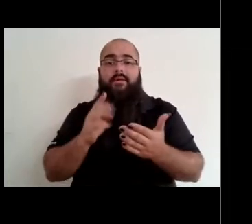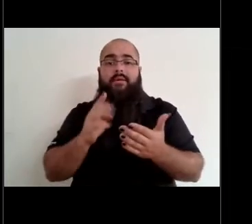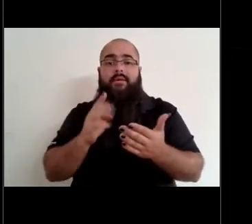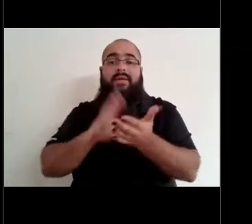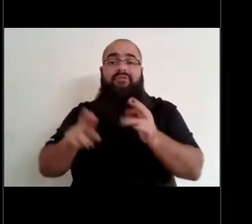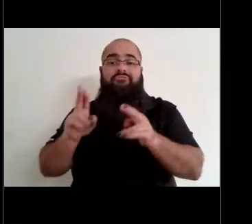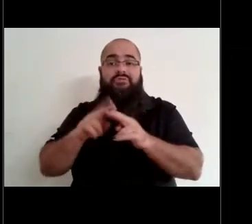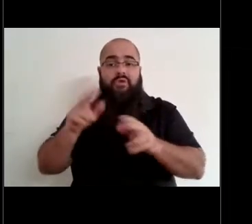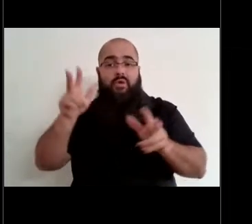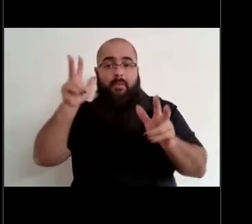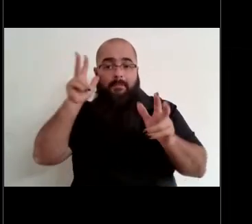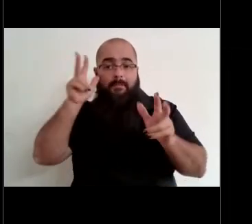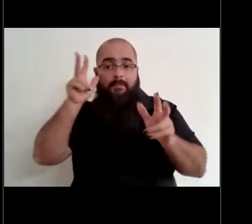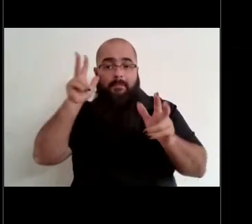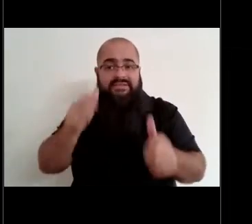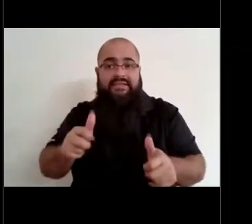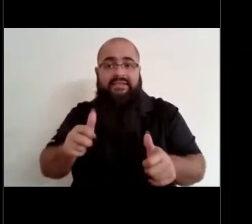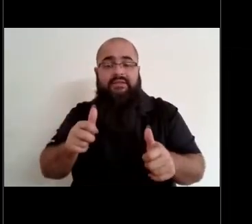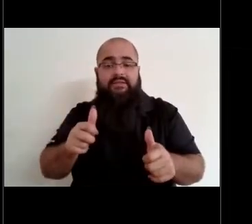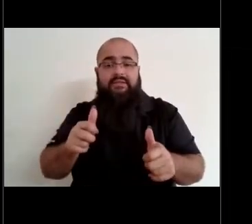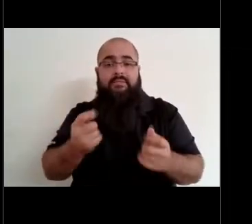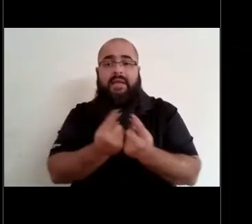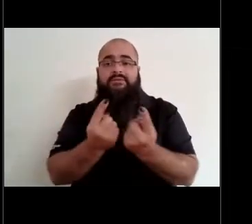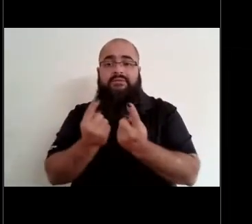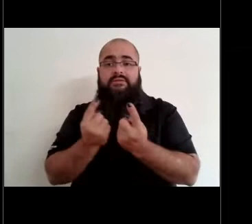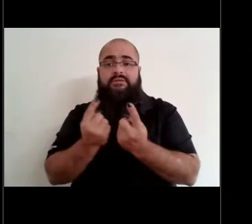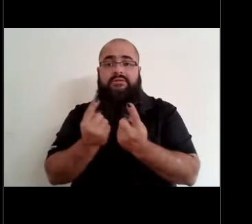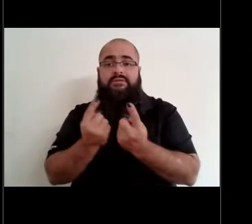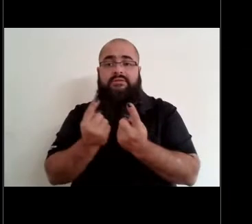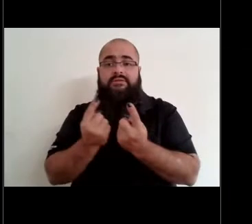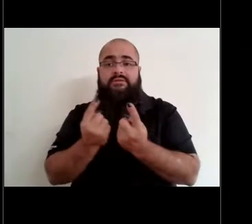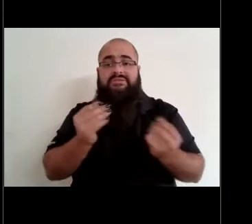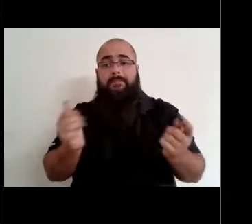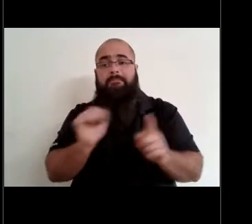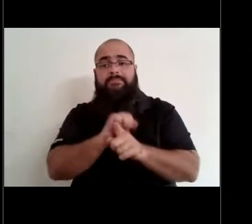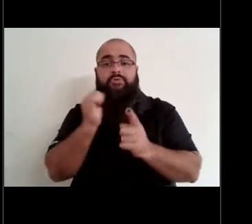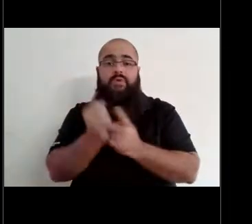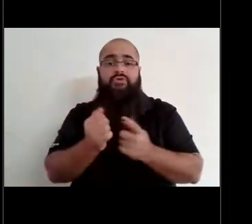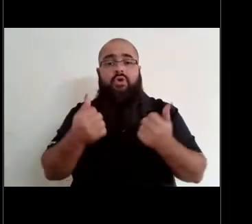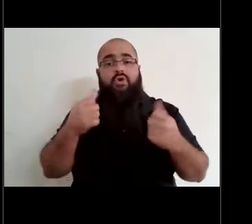we really value our support in helping us provide this service.